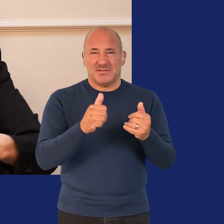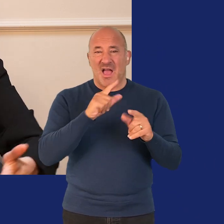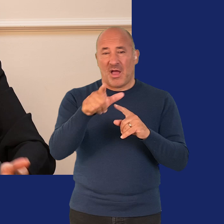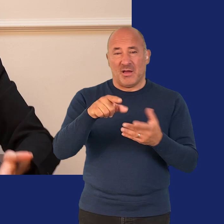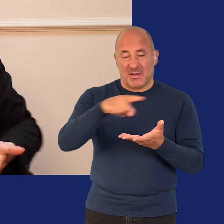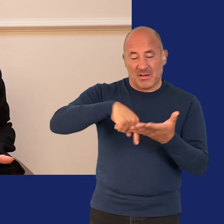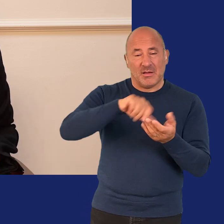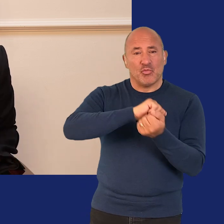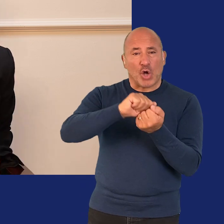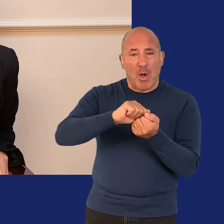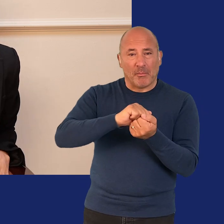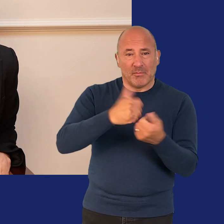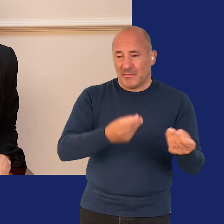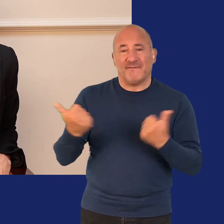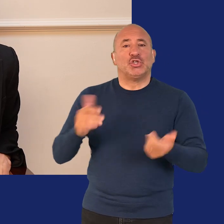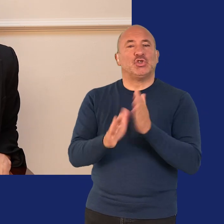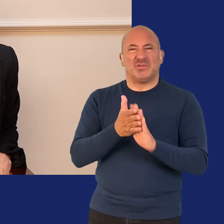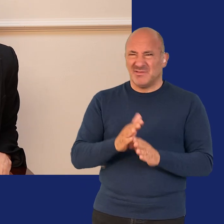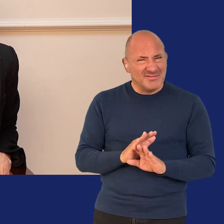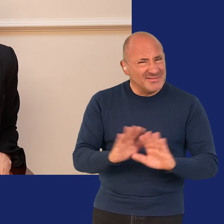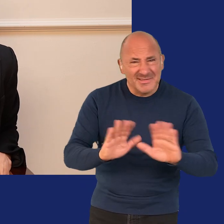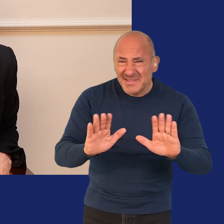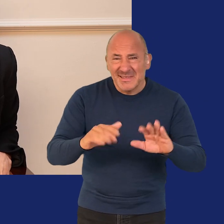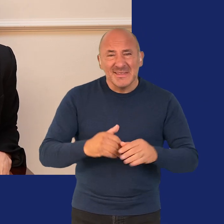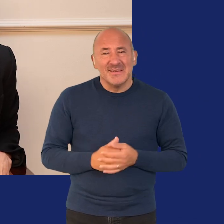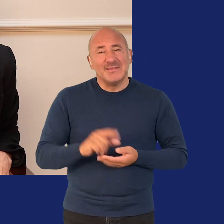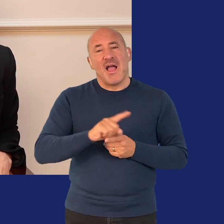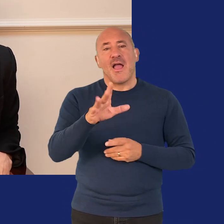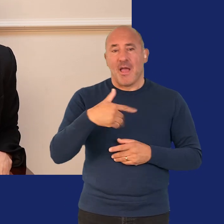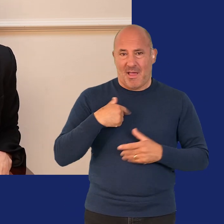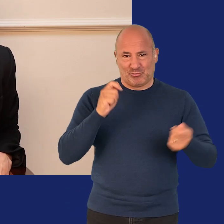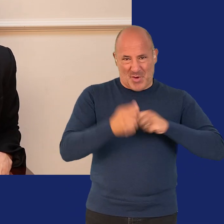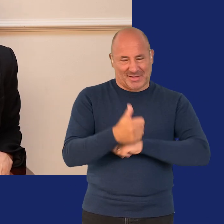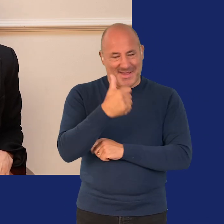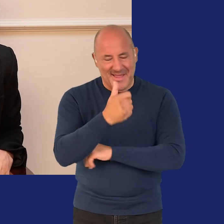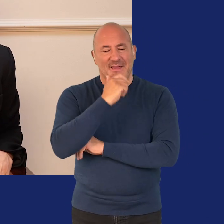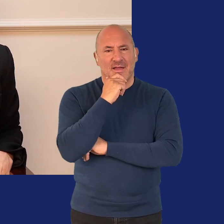Josh: Mm-hmm. Jess: It's, it's not that simple. It's okay, I've, I've made this change and now how do I keep evolving and